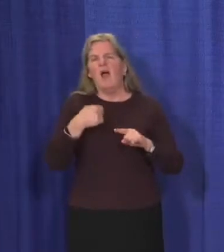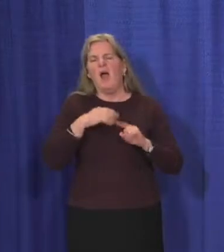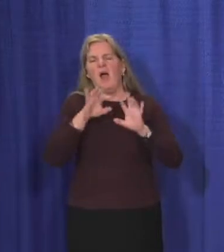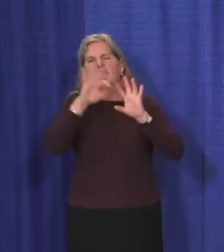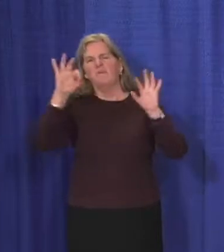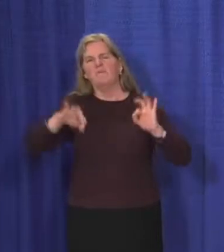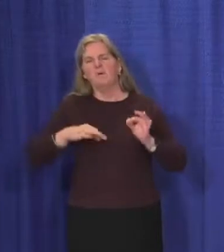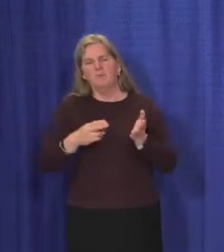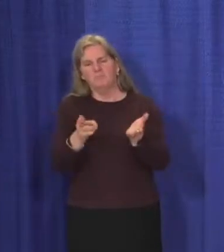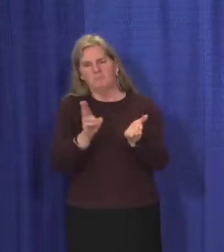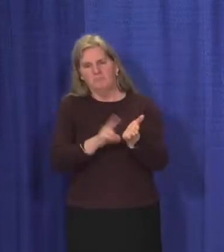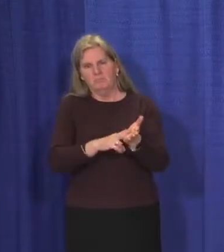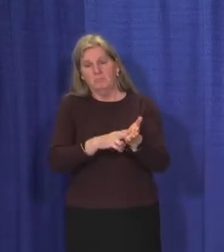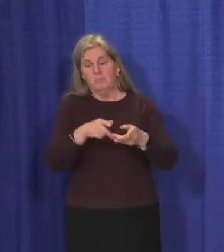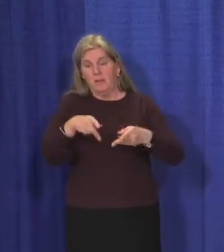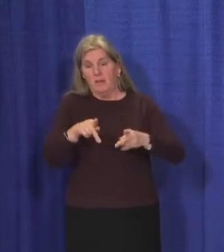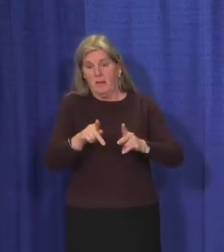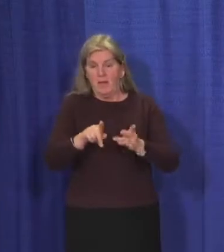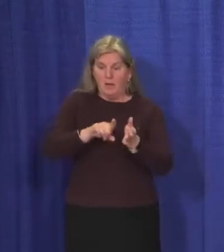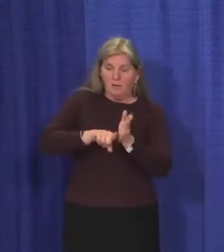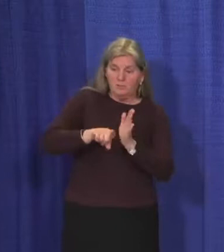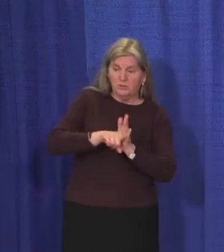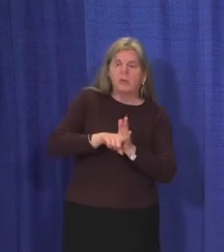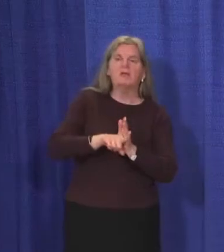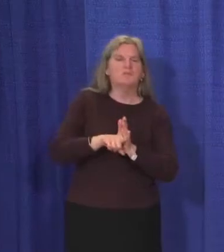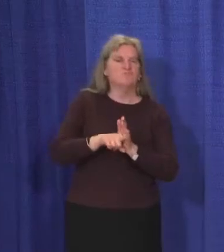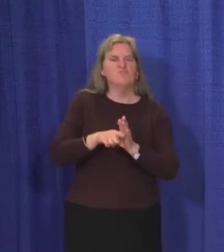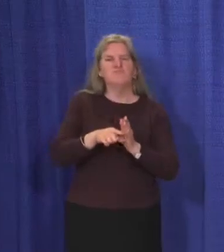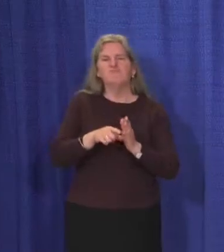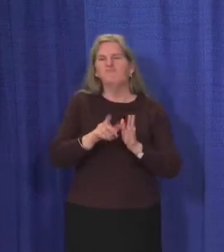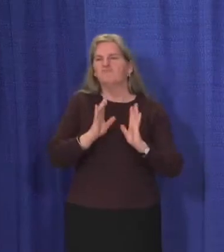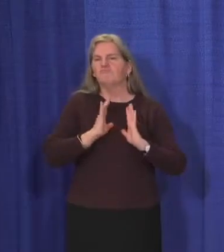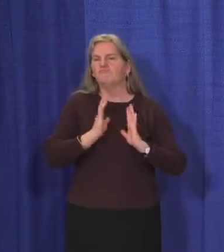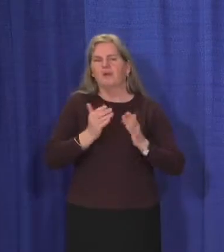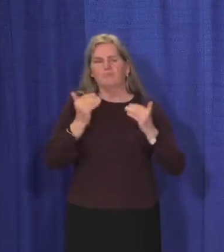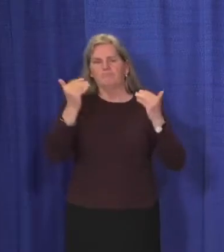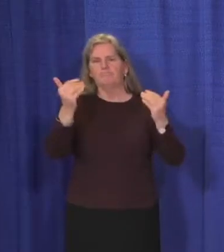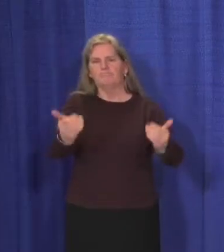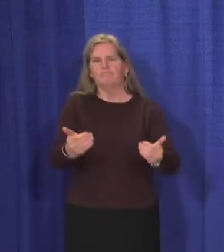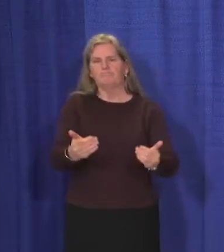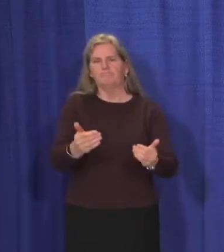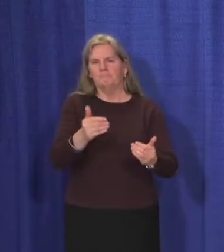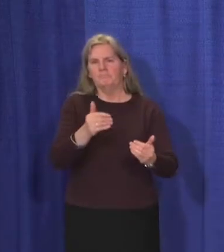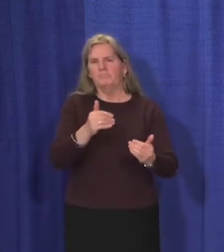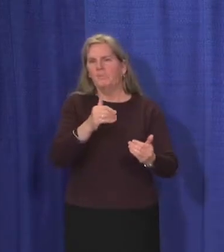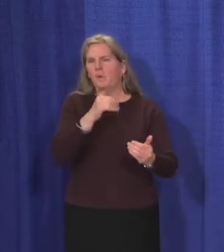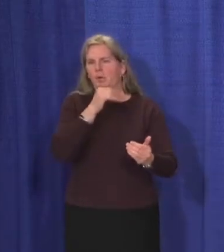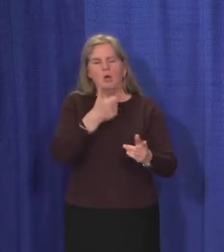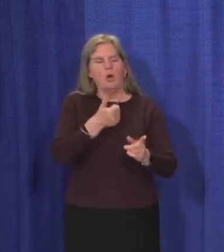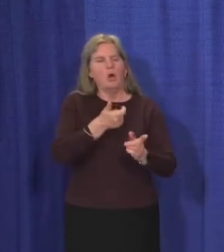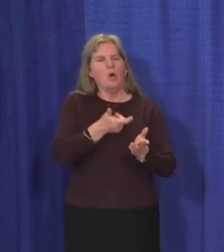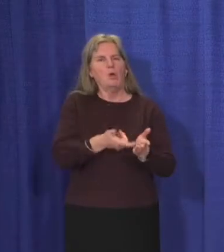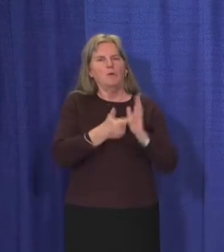sign the declaration and consent they will not be required to